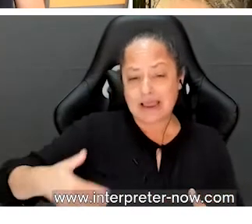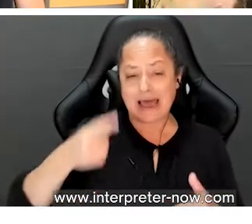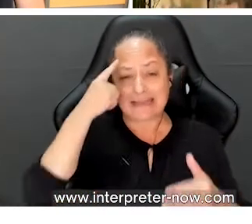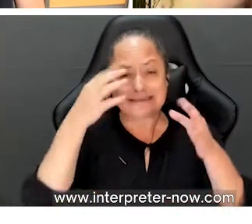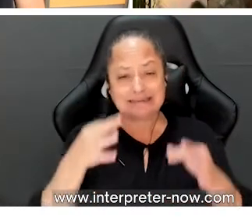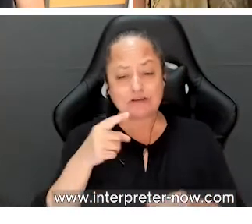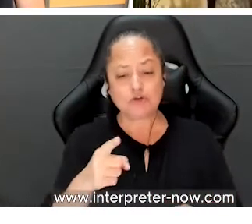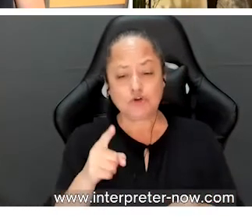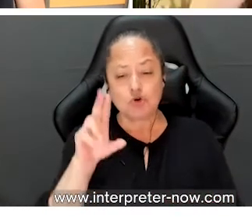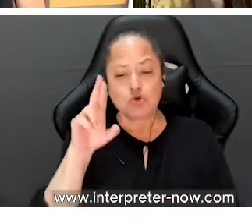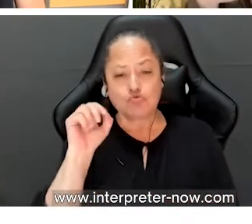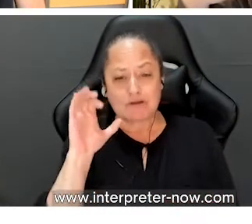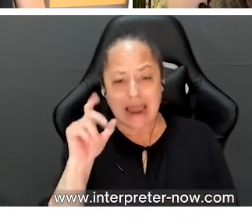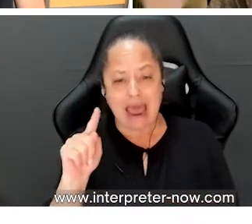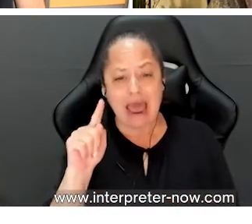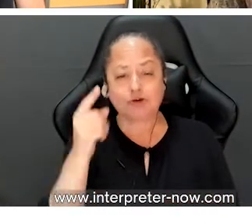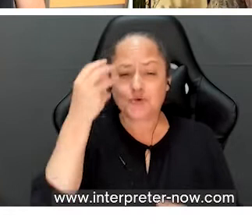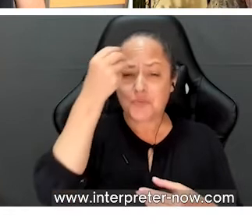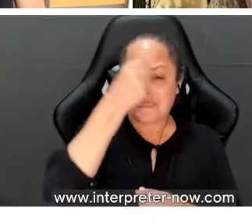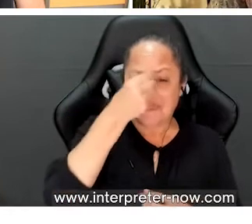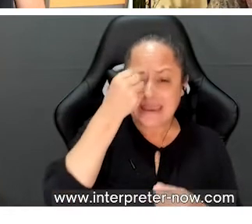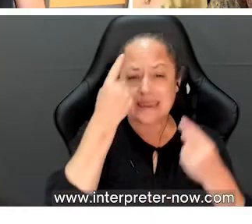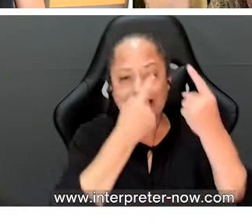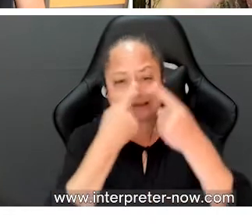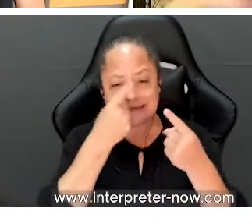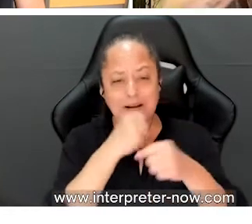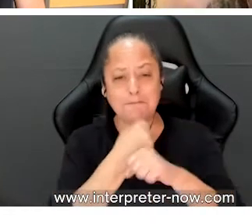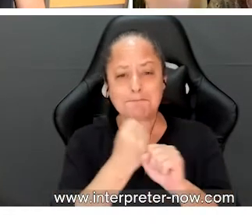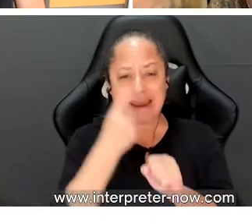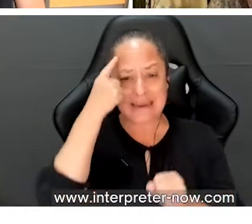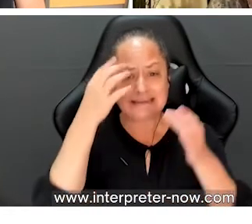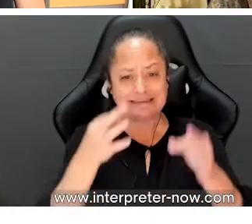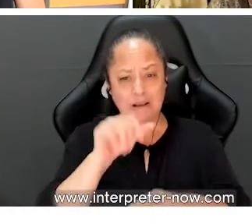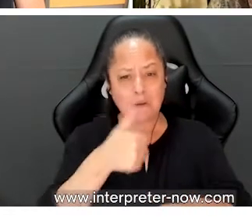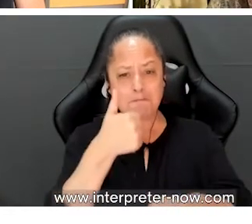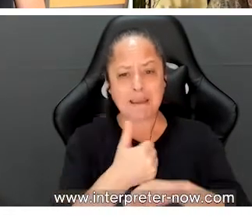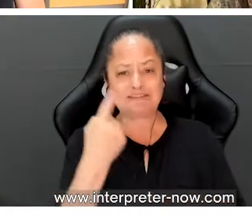to or things that you are thinking and considering, and then making the decision based off of one of your identities.